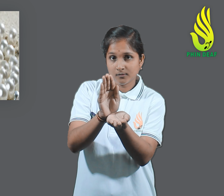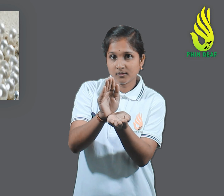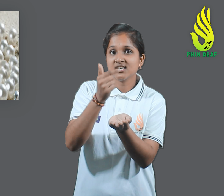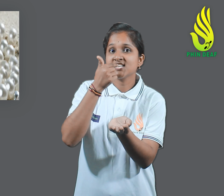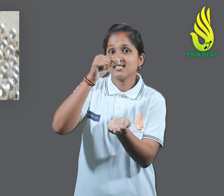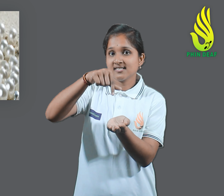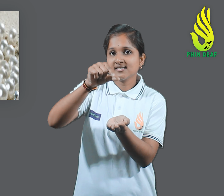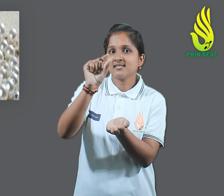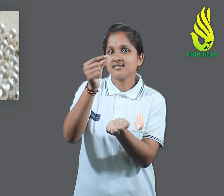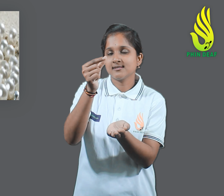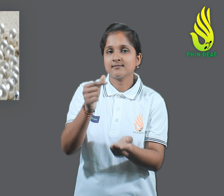Pearl